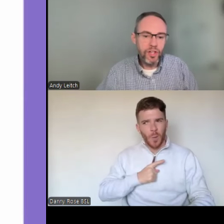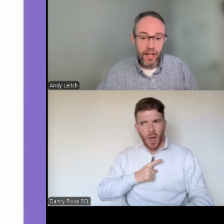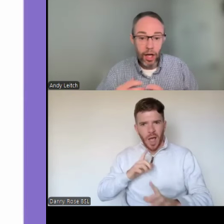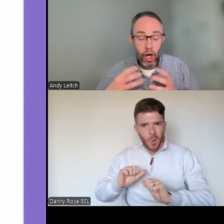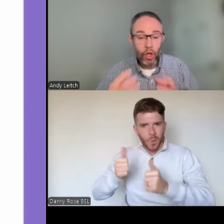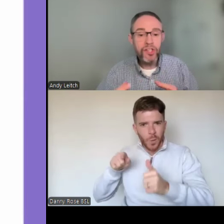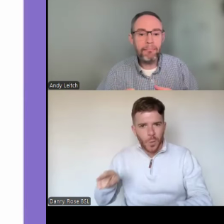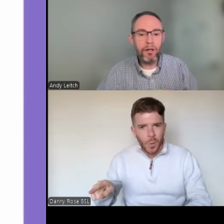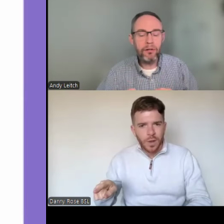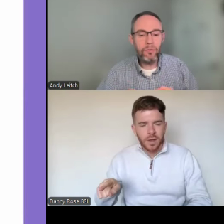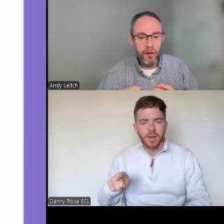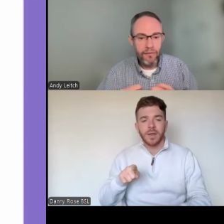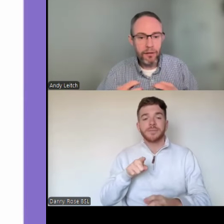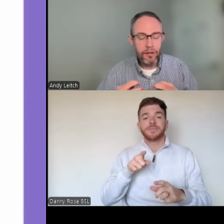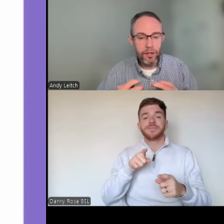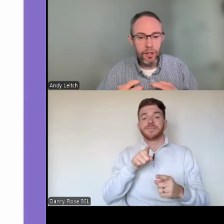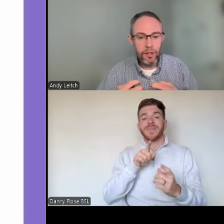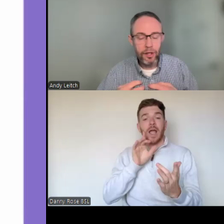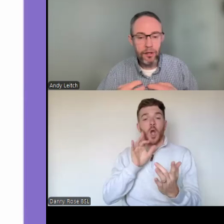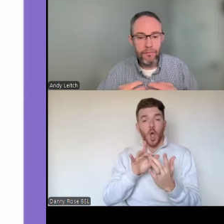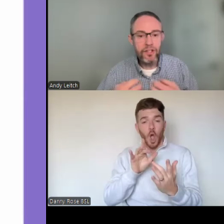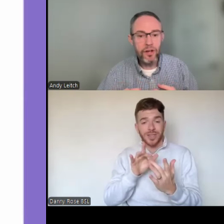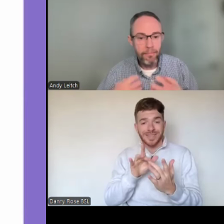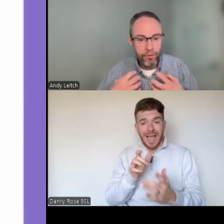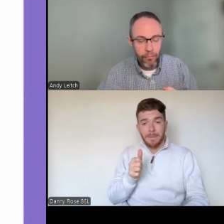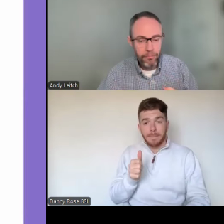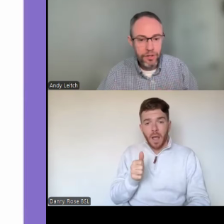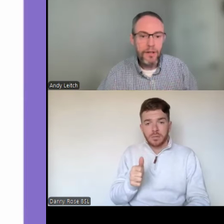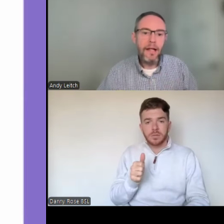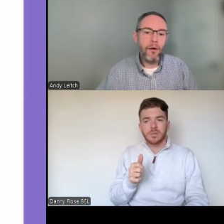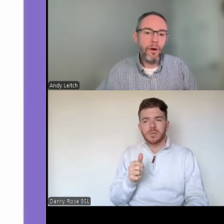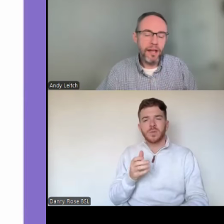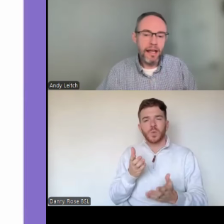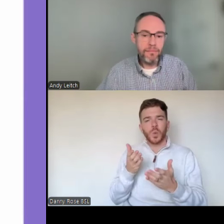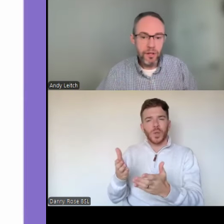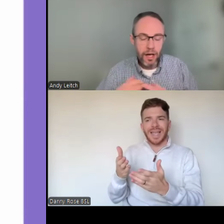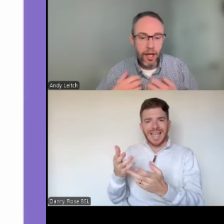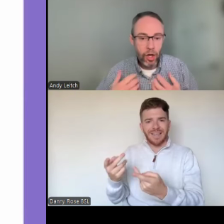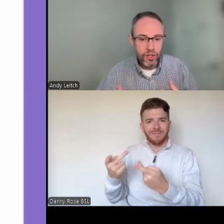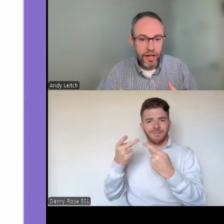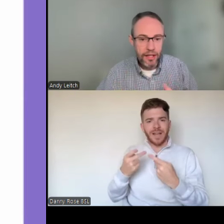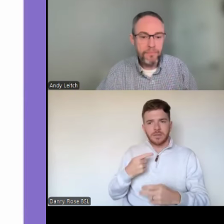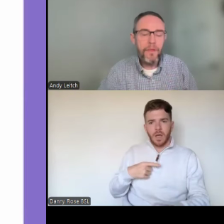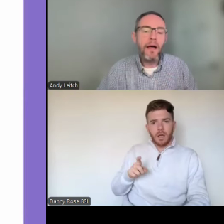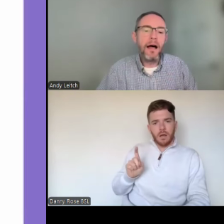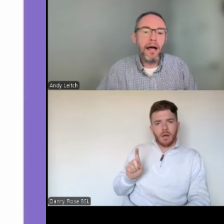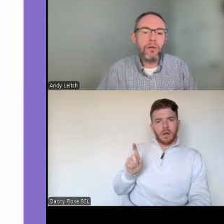which is like a contact button where you're giving the visitor a prompt, and we're going to get them to click Contact.